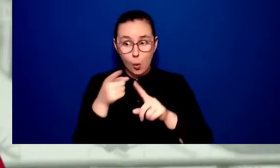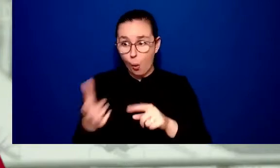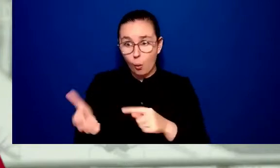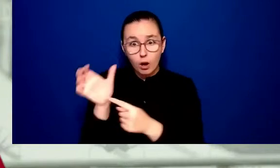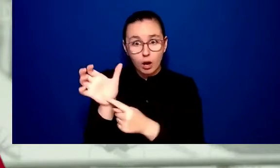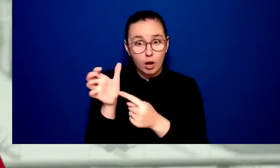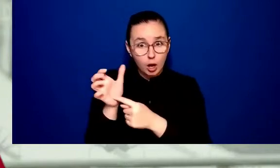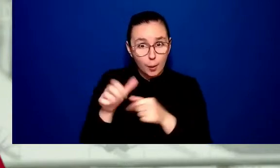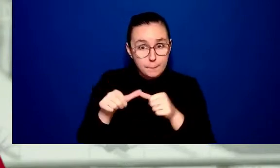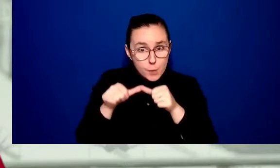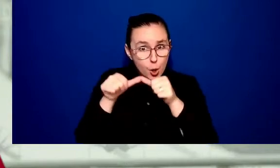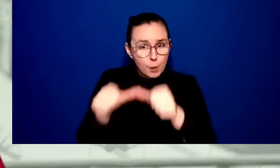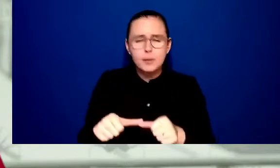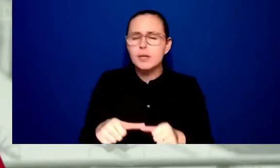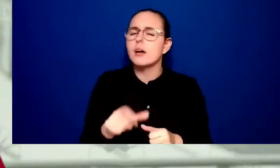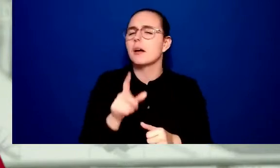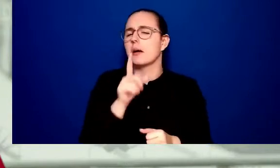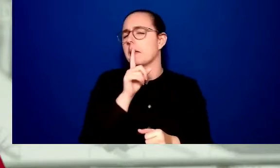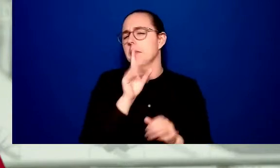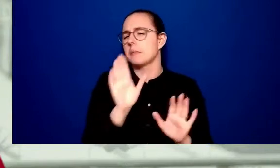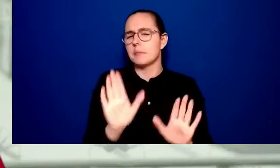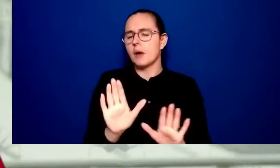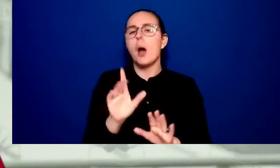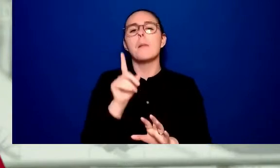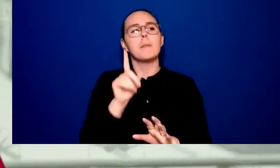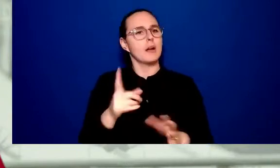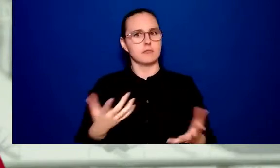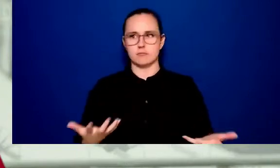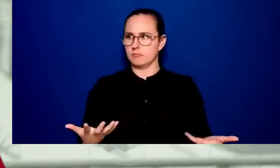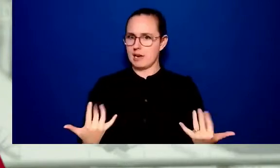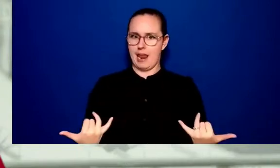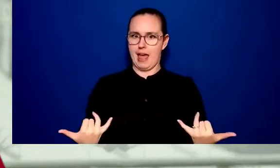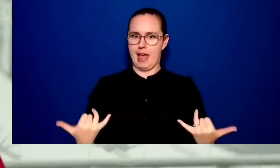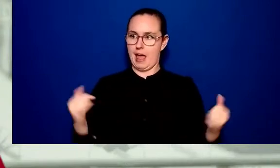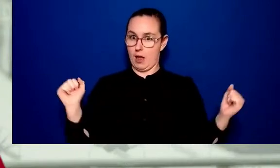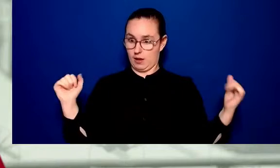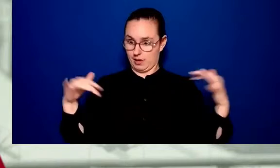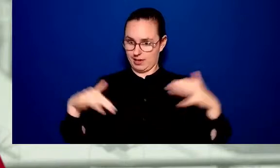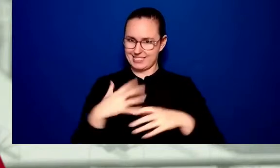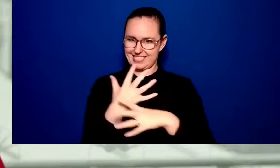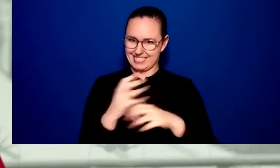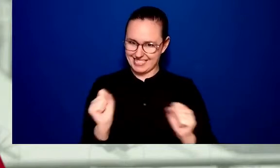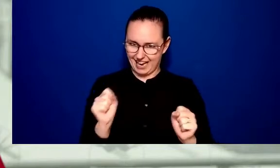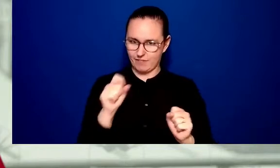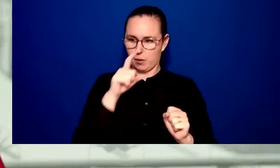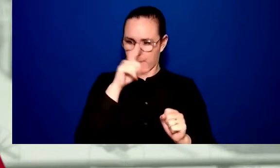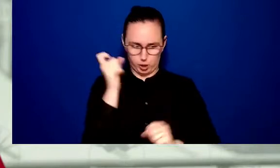safely gathered together because we have those high rates of vaccination. And low